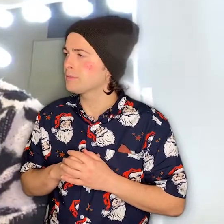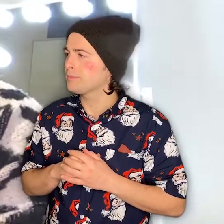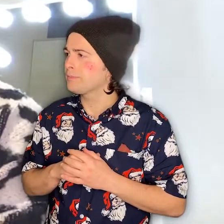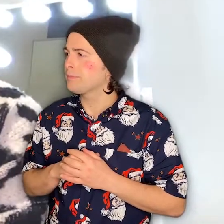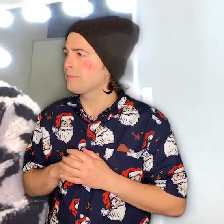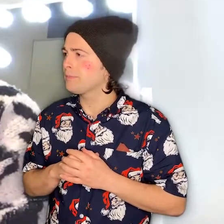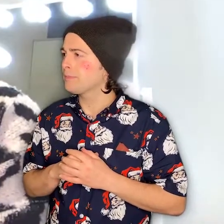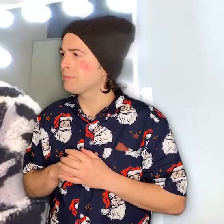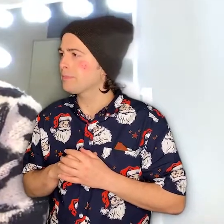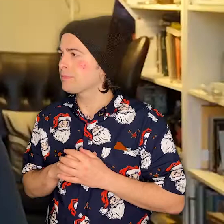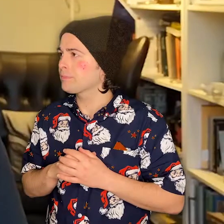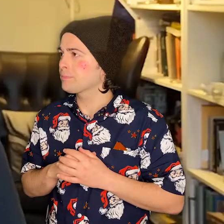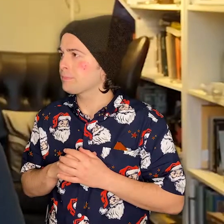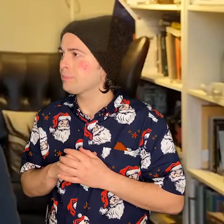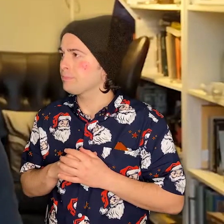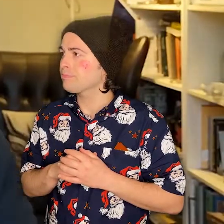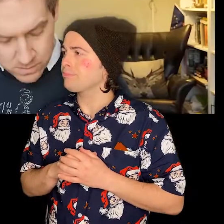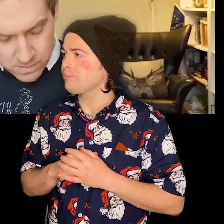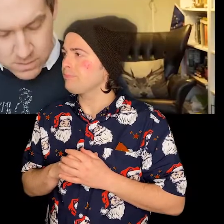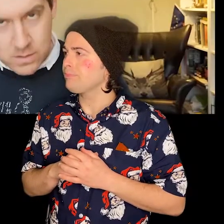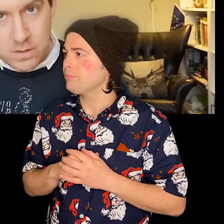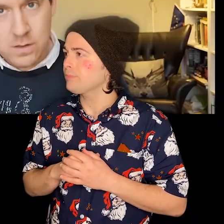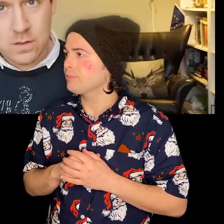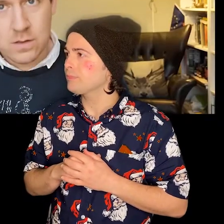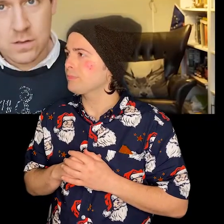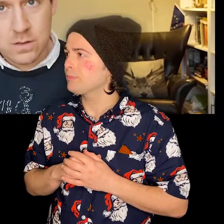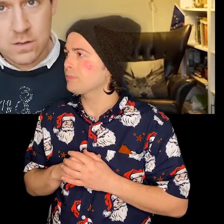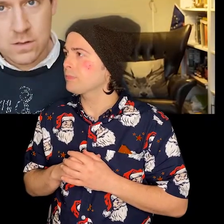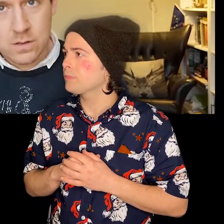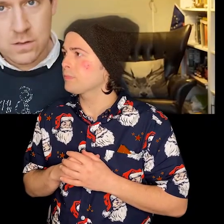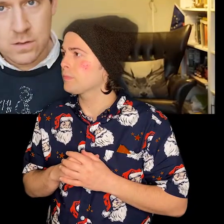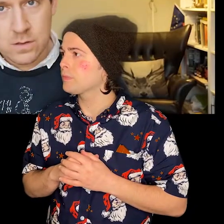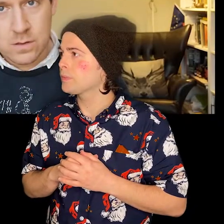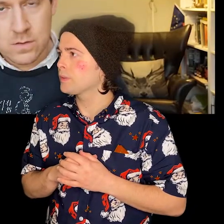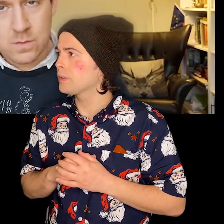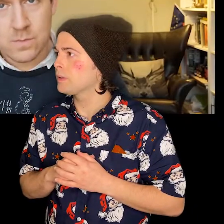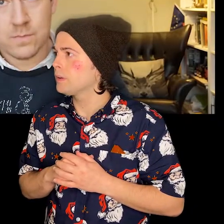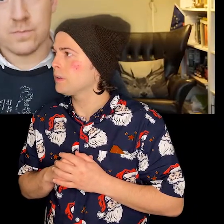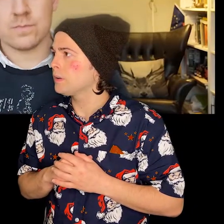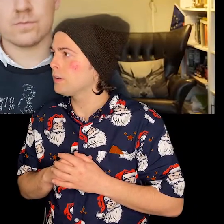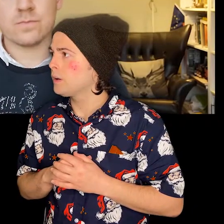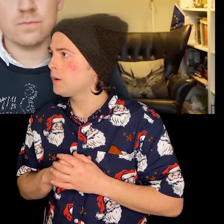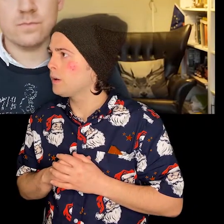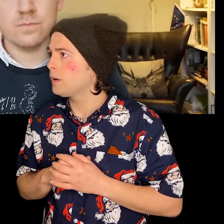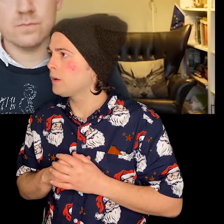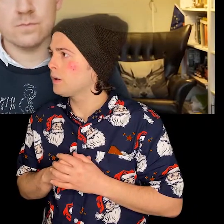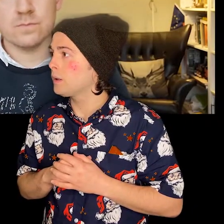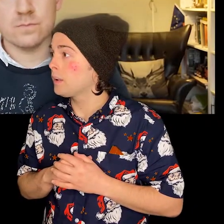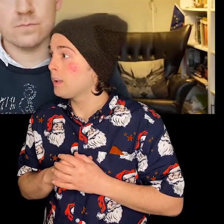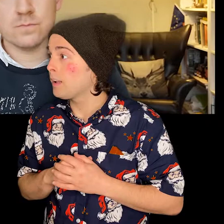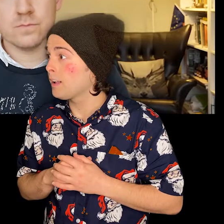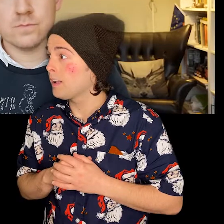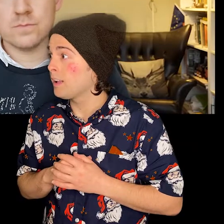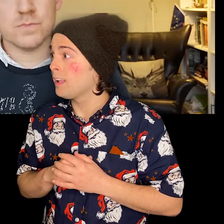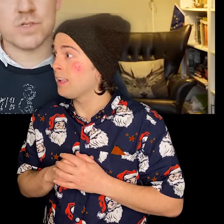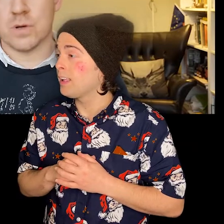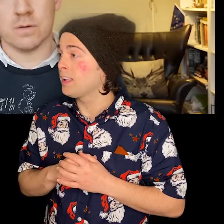Brian – Fine, I’ll tell him just to/ Senga - /Actually I said I’d bring a Sunsoot Carryoot to Christmas day so get him to get a few cases of the auld TL.